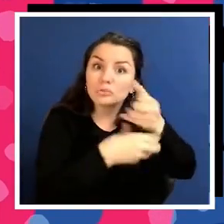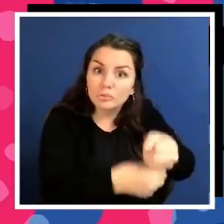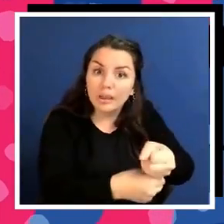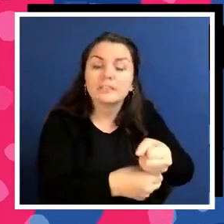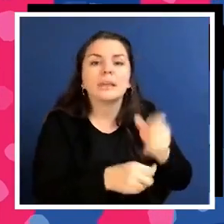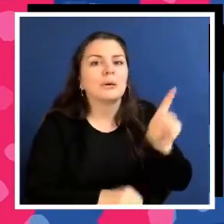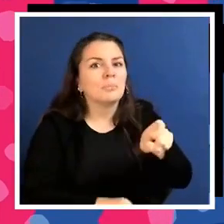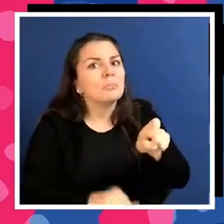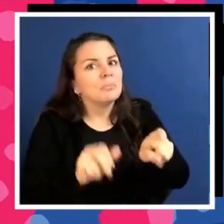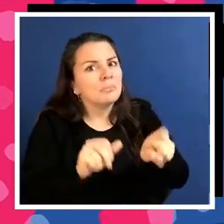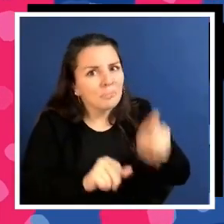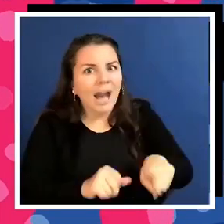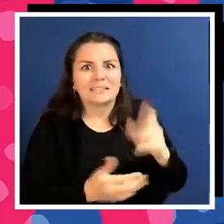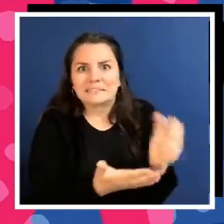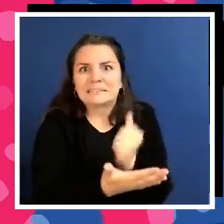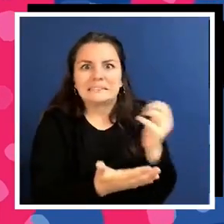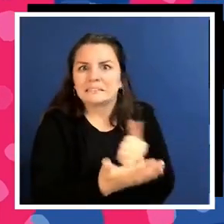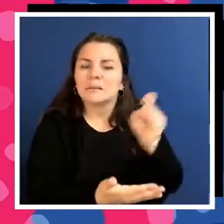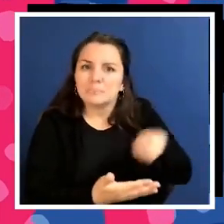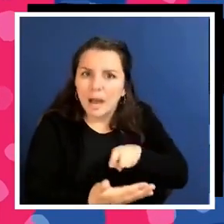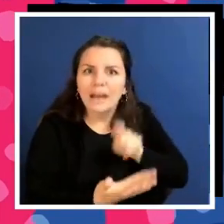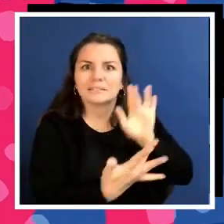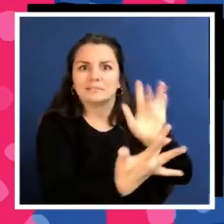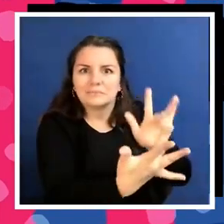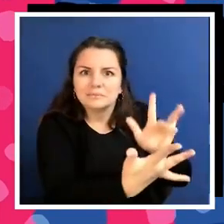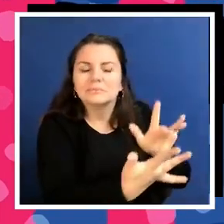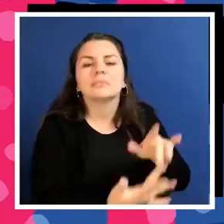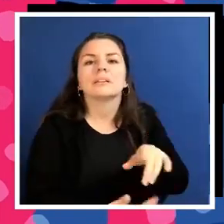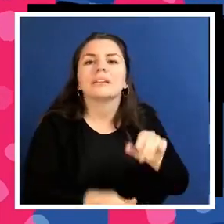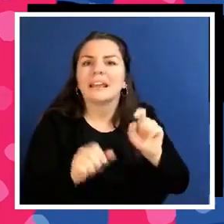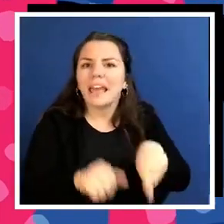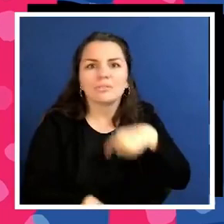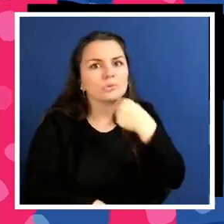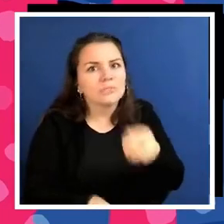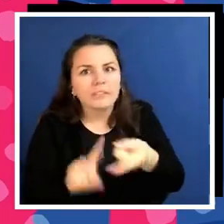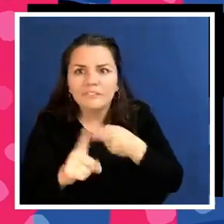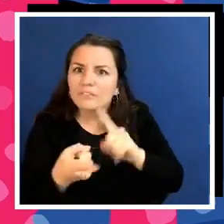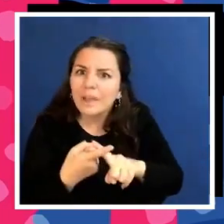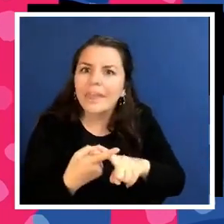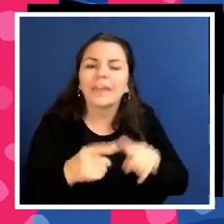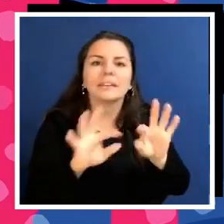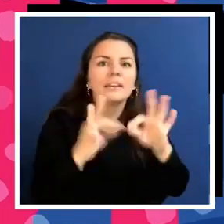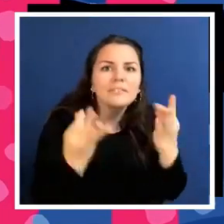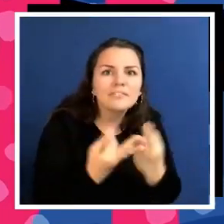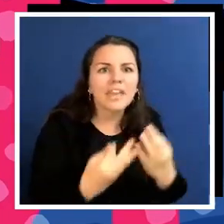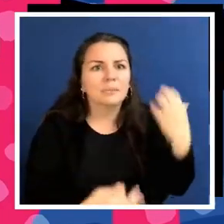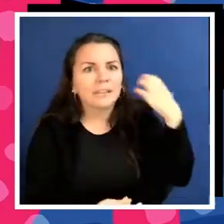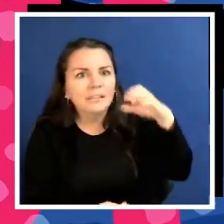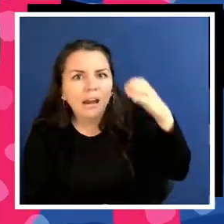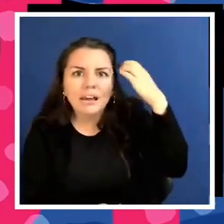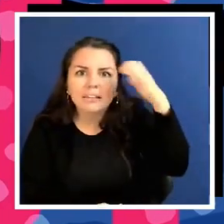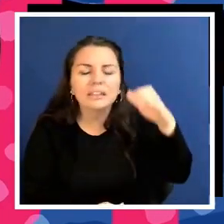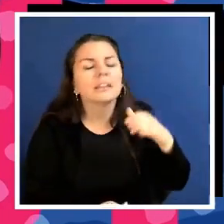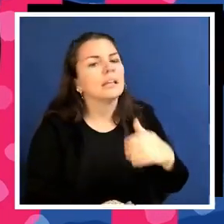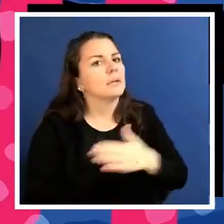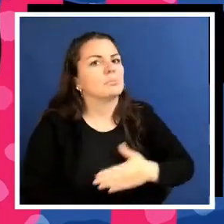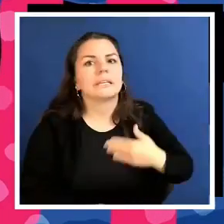UP AS POSSIBLE. FOLKS KNOW, THIS IS NOT A SCAM. USUALLY ARE USED TO GOVERNMENT ASKING FOR MONEY OR TAKING SOMETHING. THIS IS ACTUALLY PROVING GOVERNMENT CAN WORK AND SERVE IN INVESTING PEOPLE.